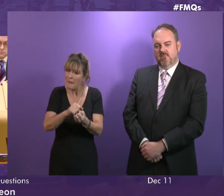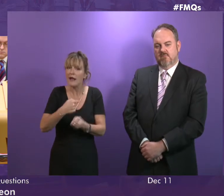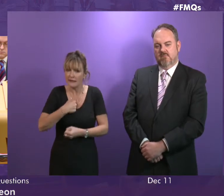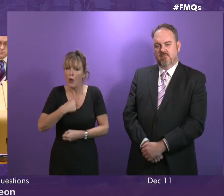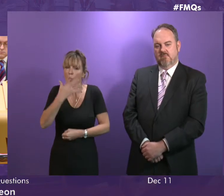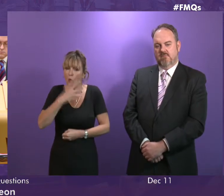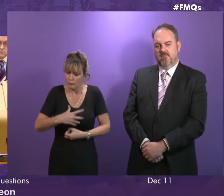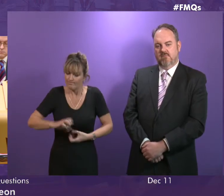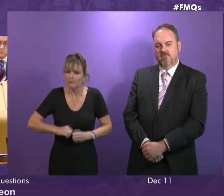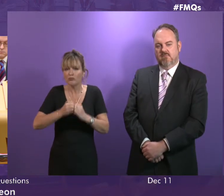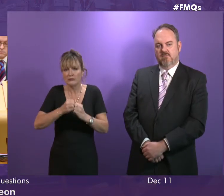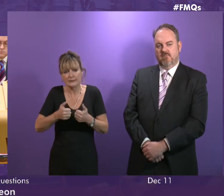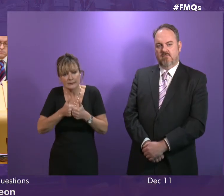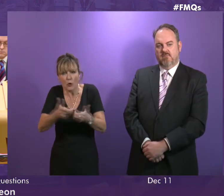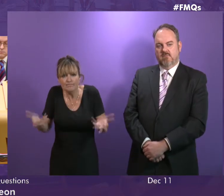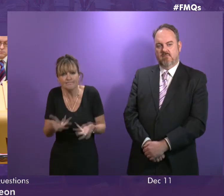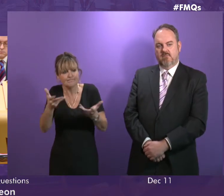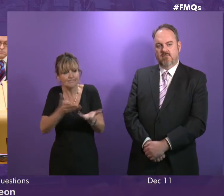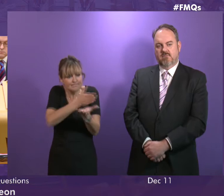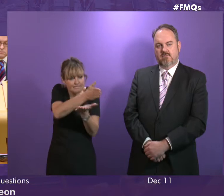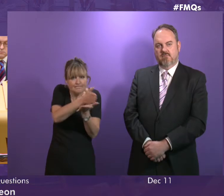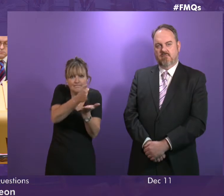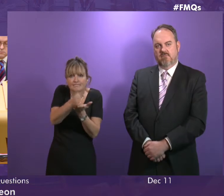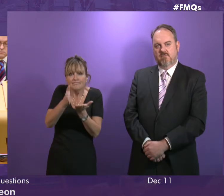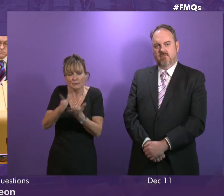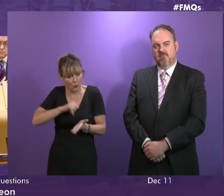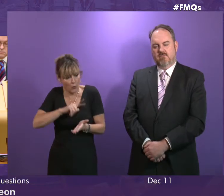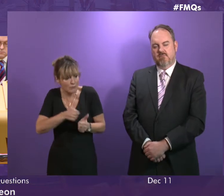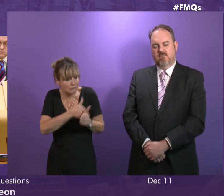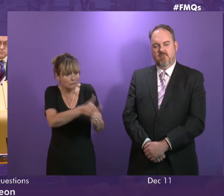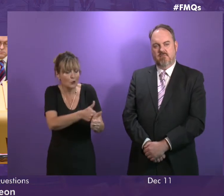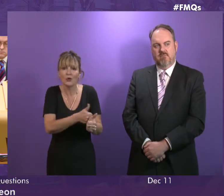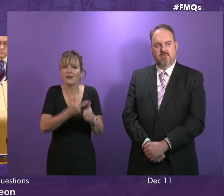team, which is why we are also supporting pharmacists and physiotherapists to work with